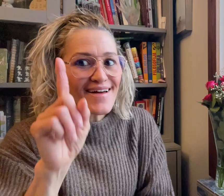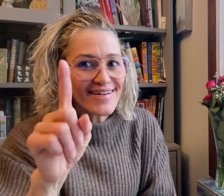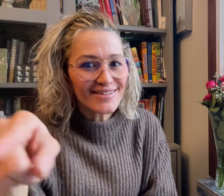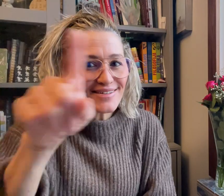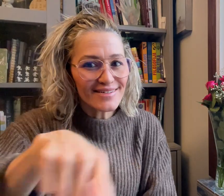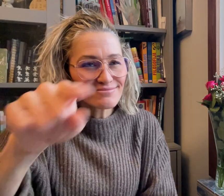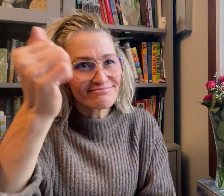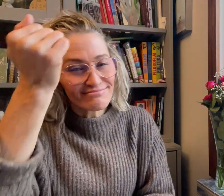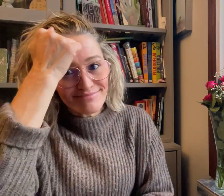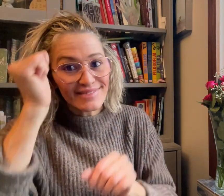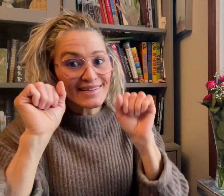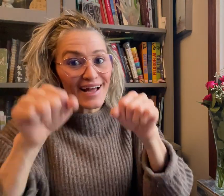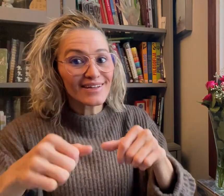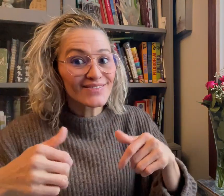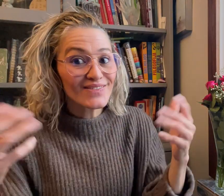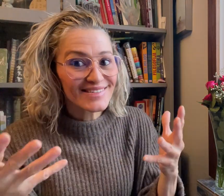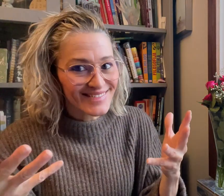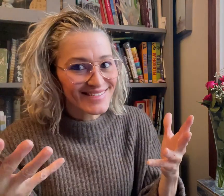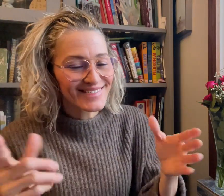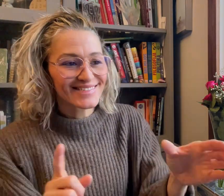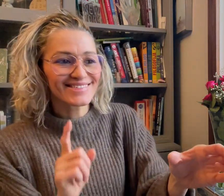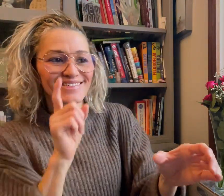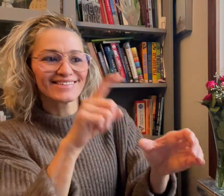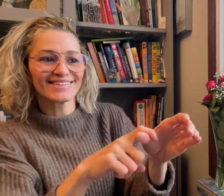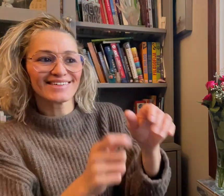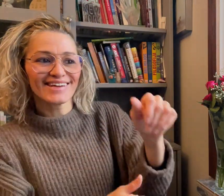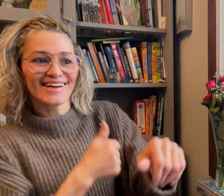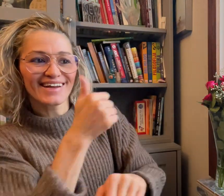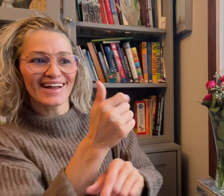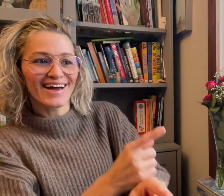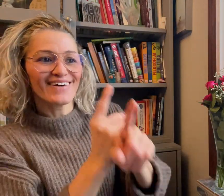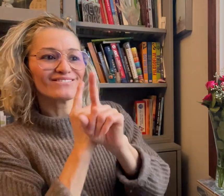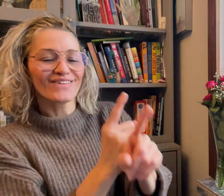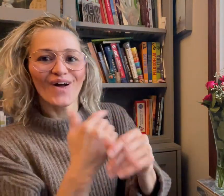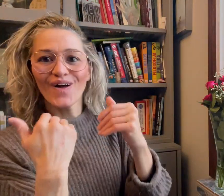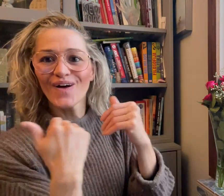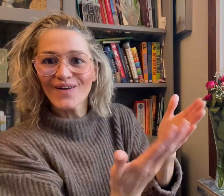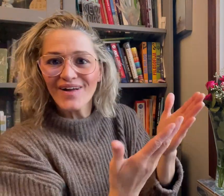Don’t forget to subscribe, like, and follow